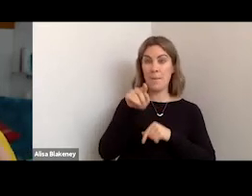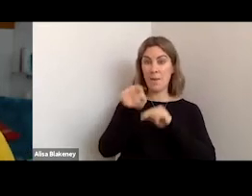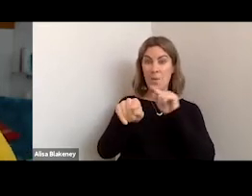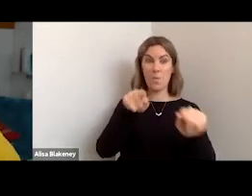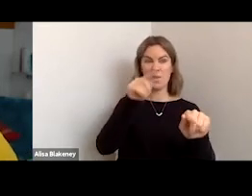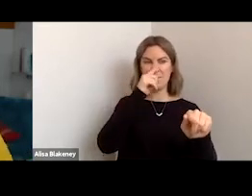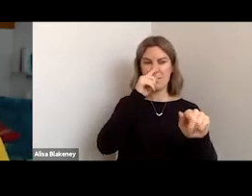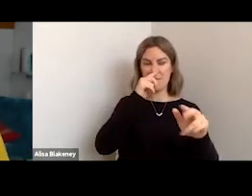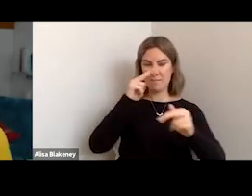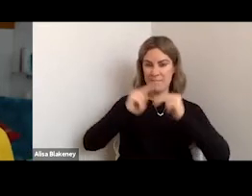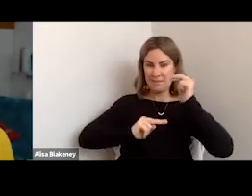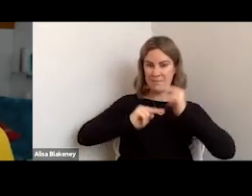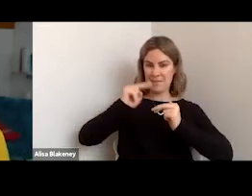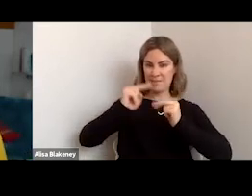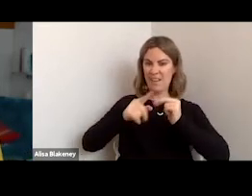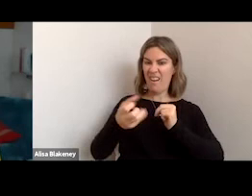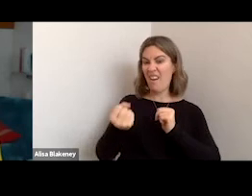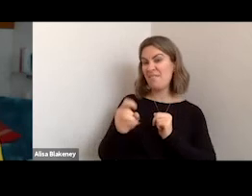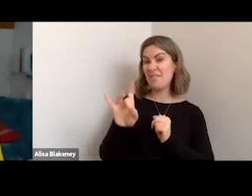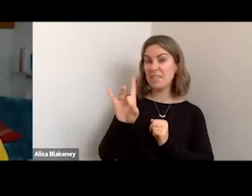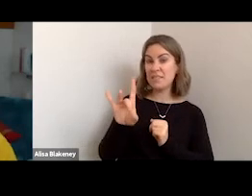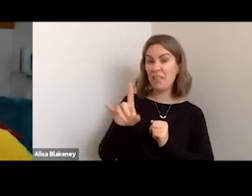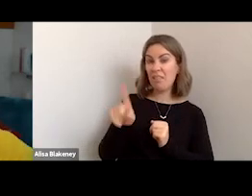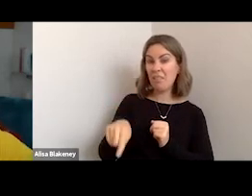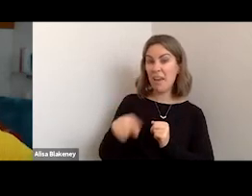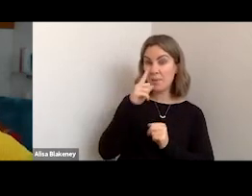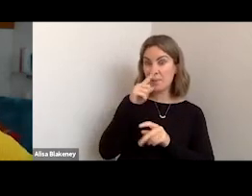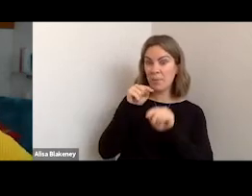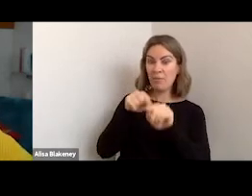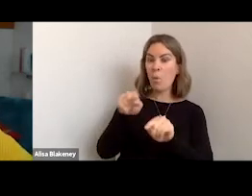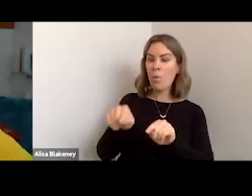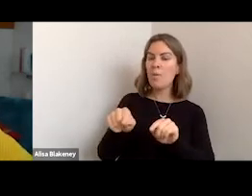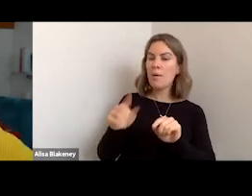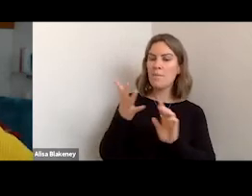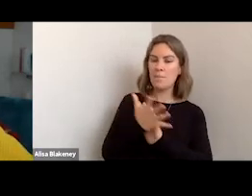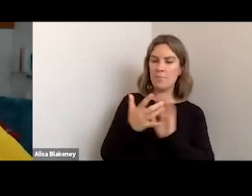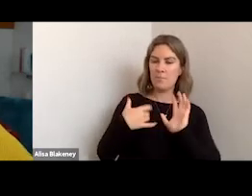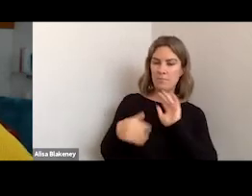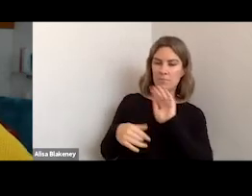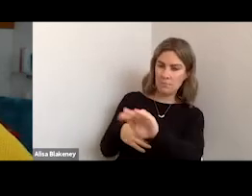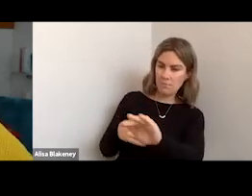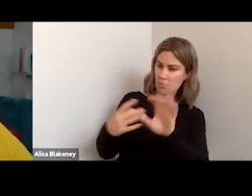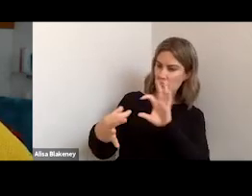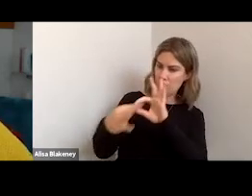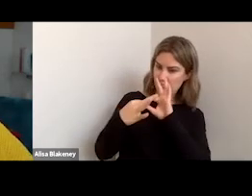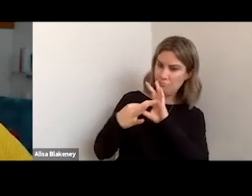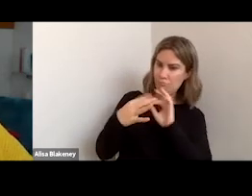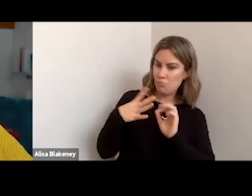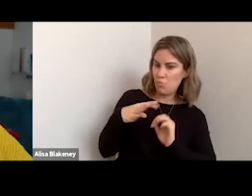They already have 10,000 followers or 100 followers, or whatever it is, and you want to work with them to help create your events or create